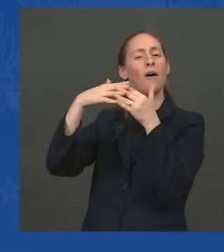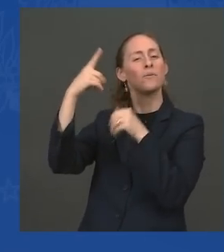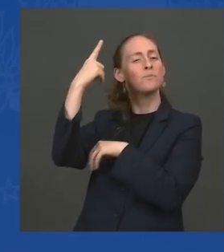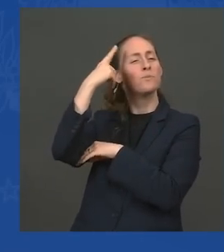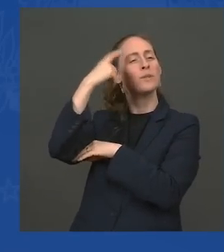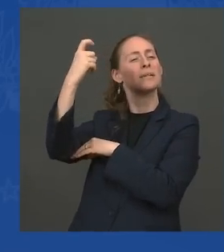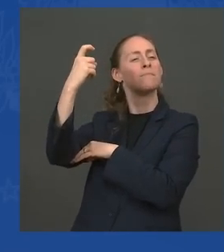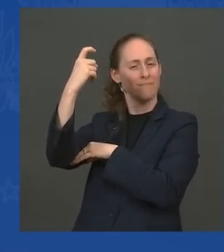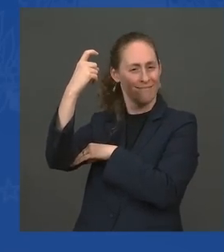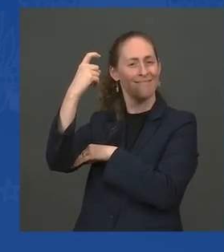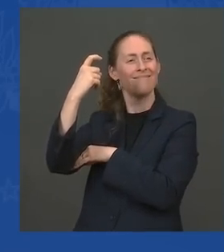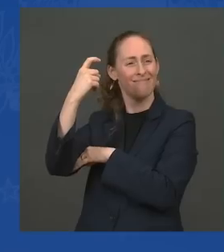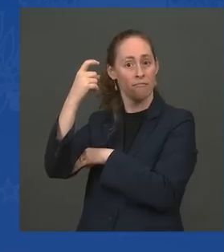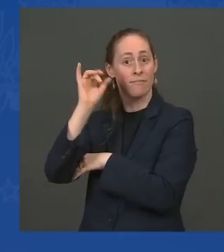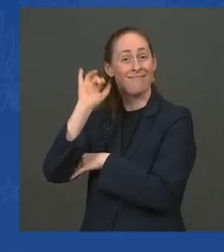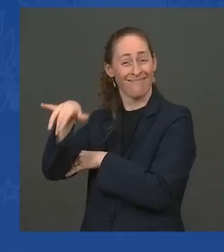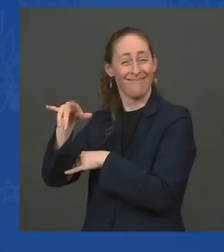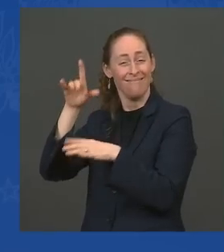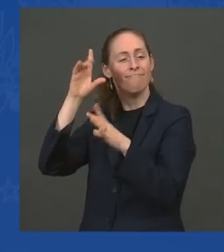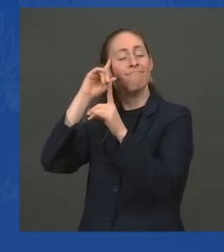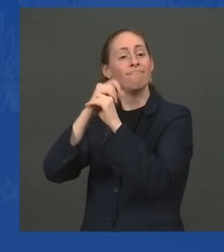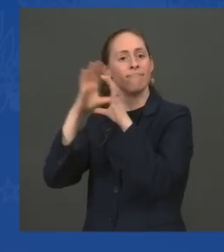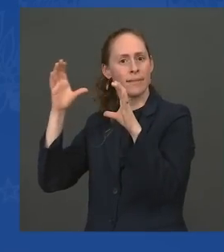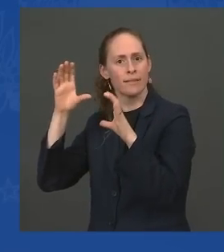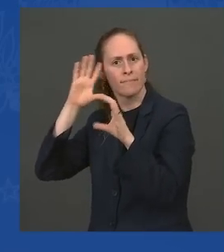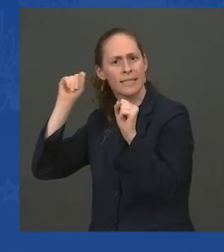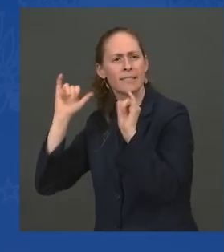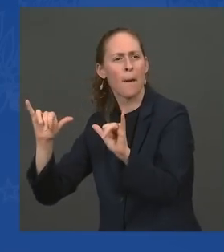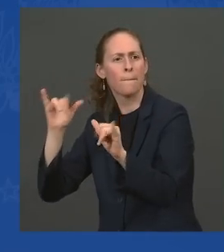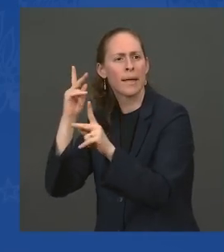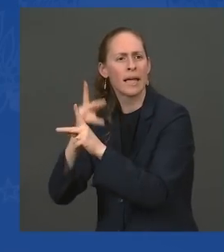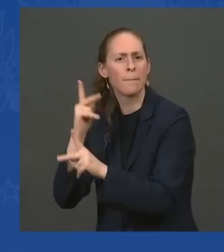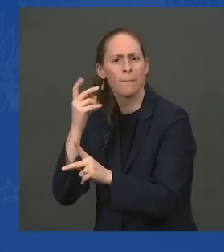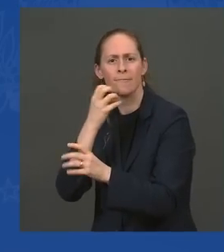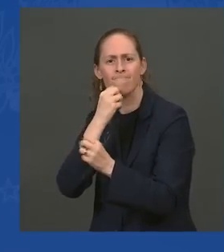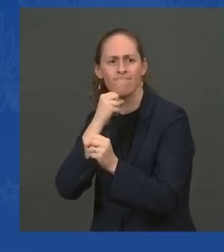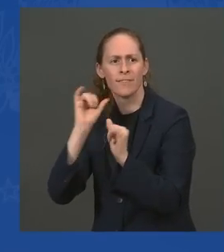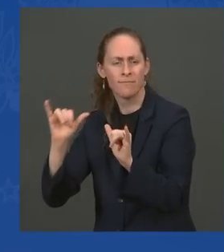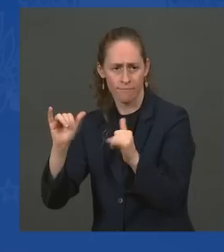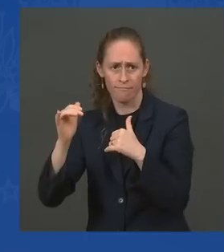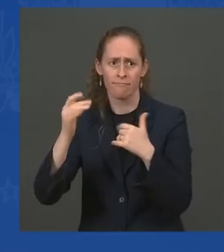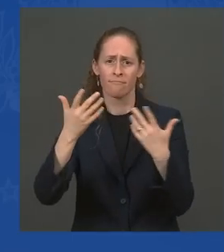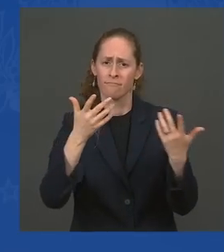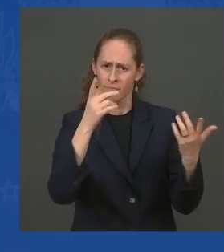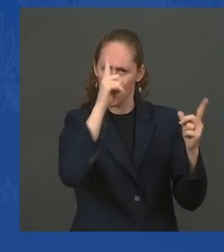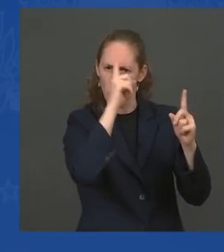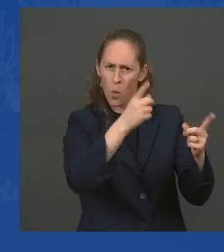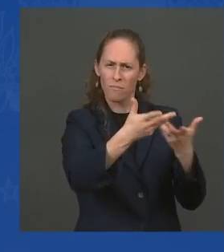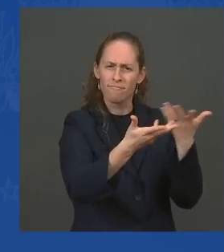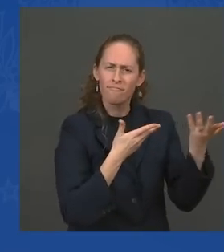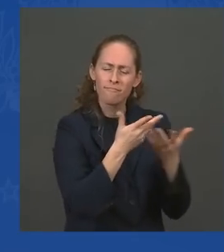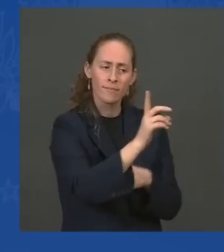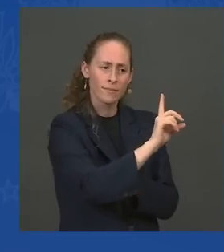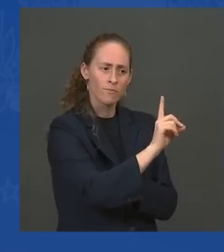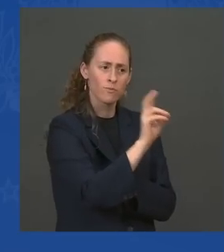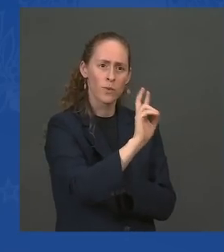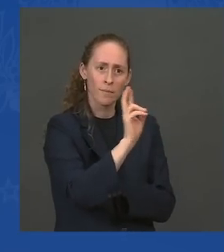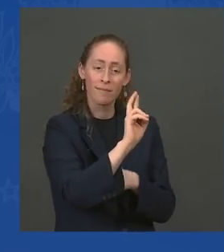He said he would go across the aisle and deliver results, and that's exactly what he did, and he signed the bill into law a couple of days ago.